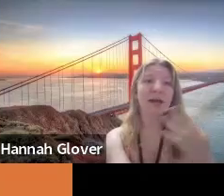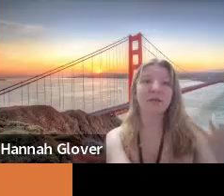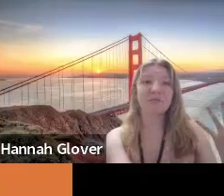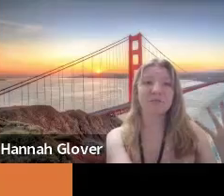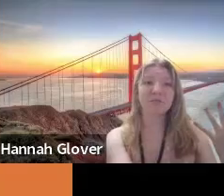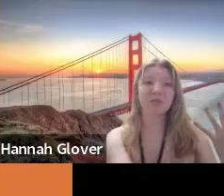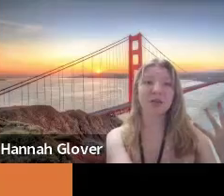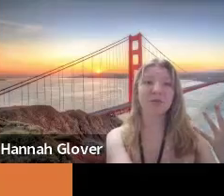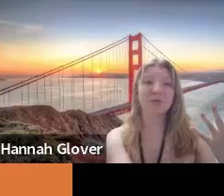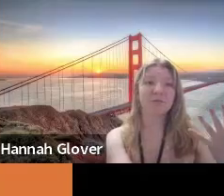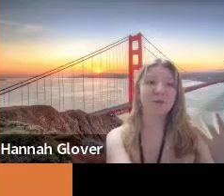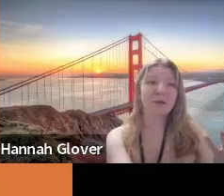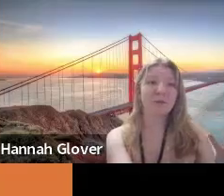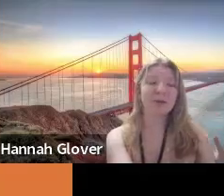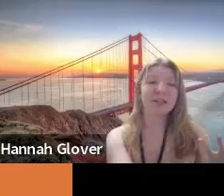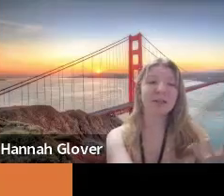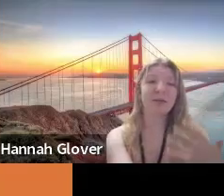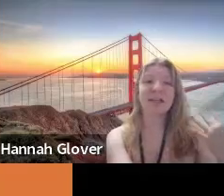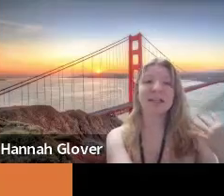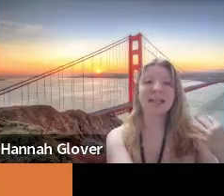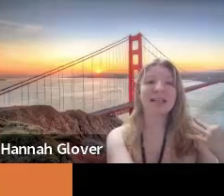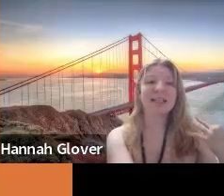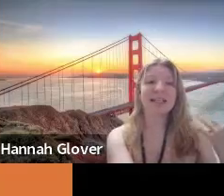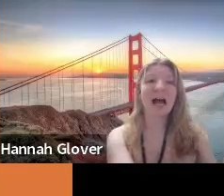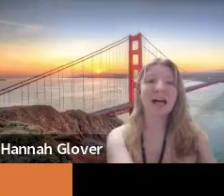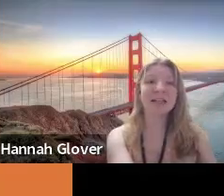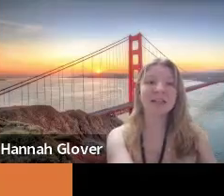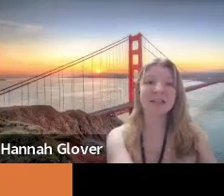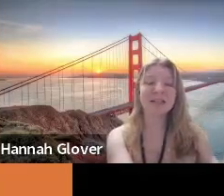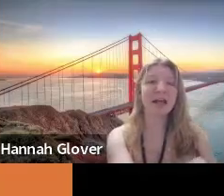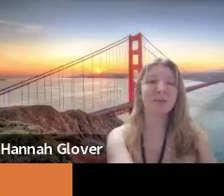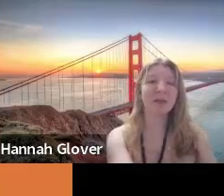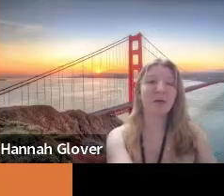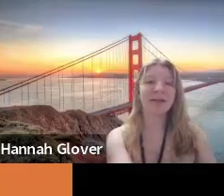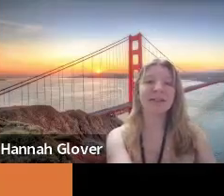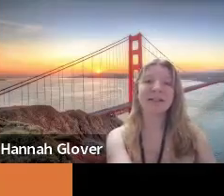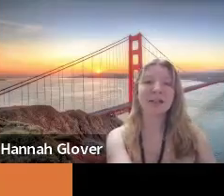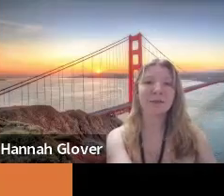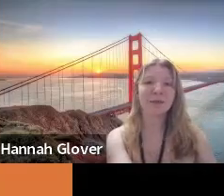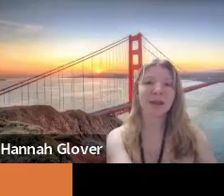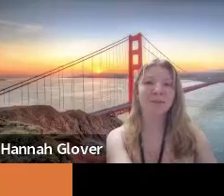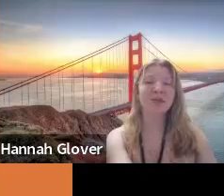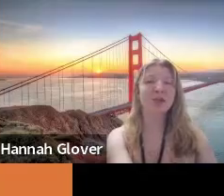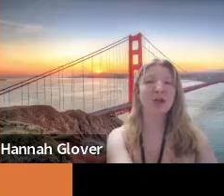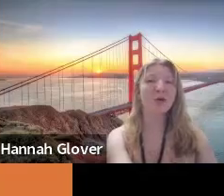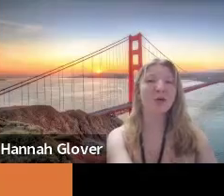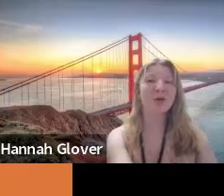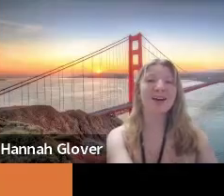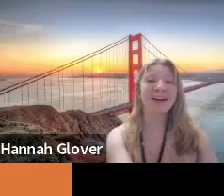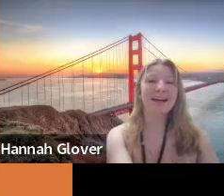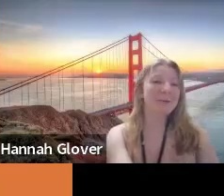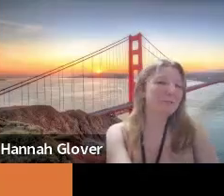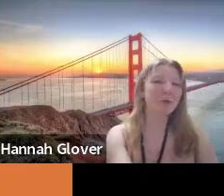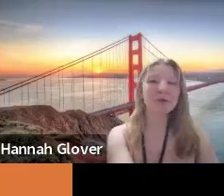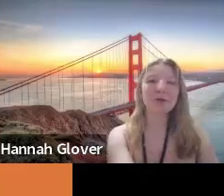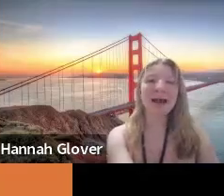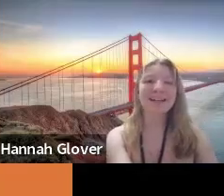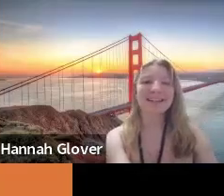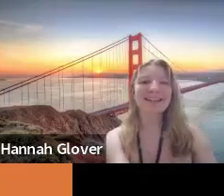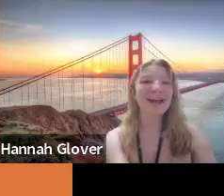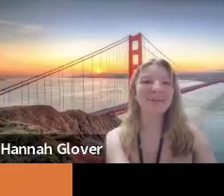looking out for your job but also your broader community is really